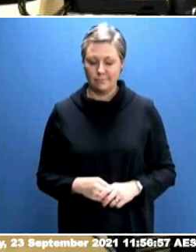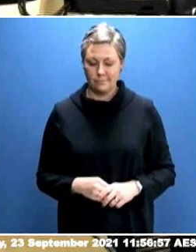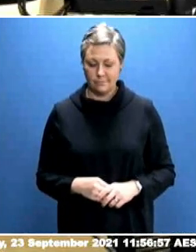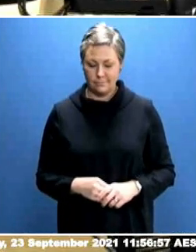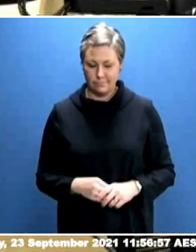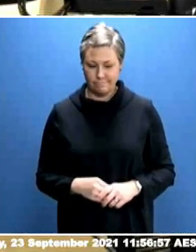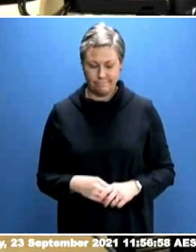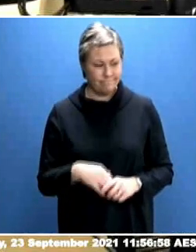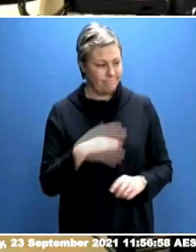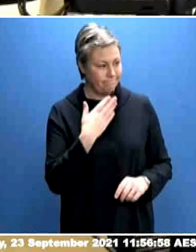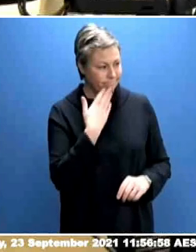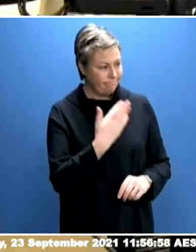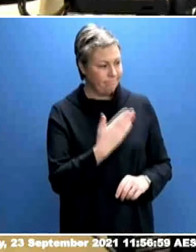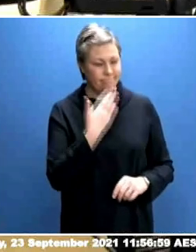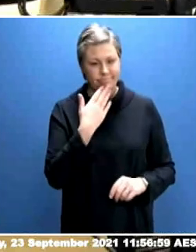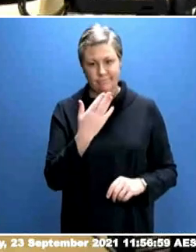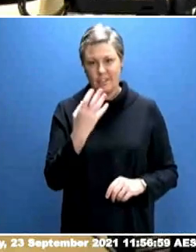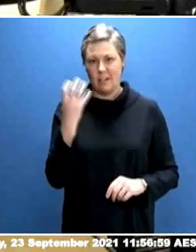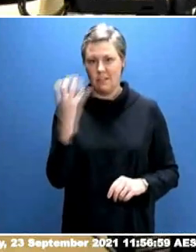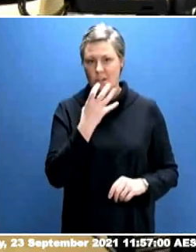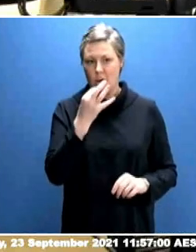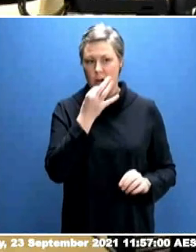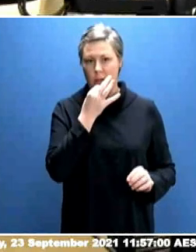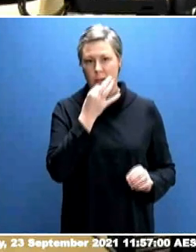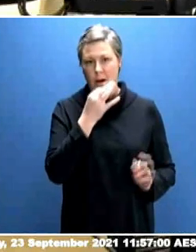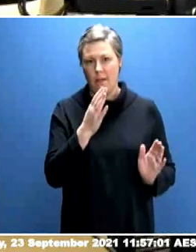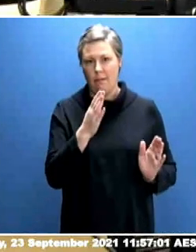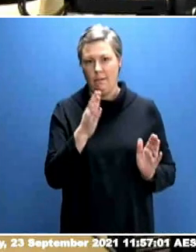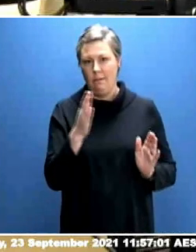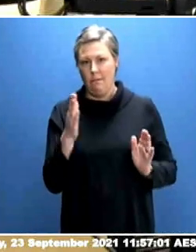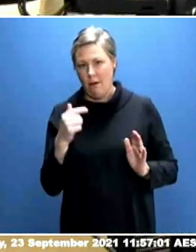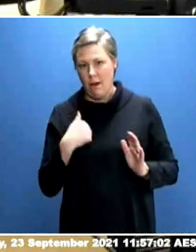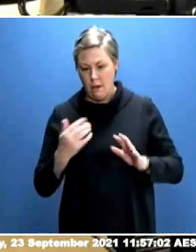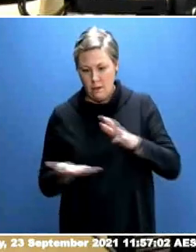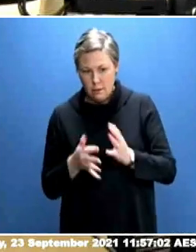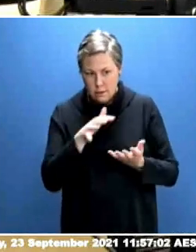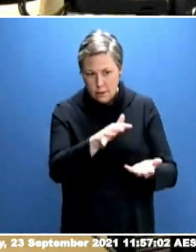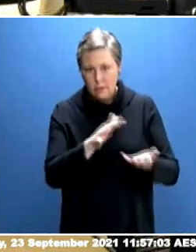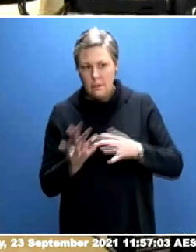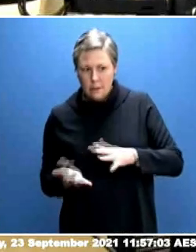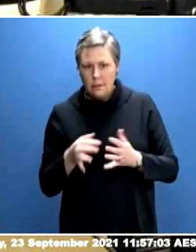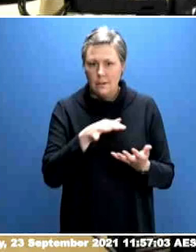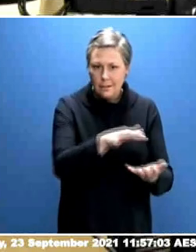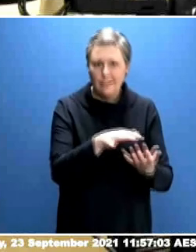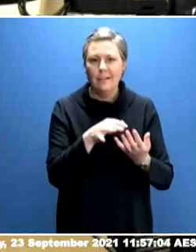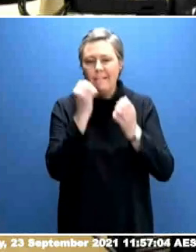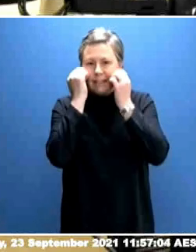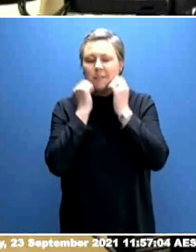Thank you Mr Espie, I'm sorry to keep you waiting with those preliminary matters, but I didn't want to forget before we got to your evidence.